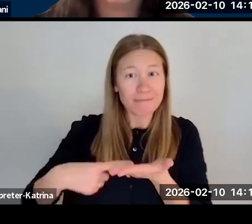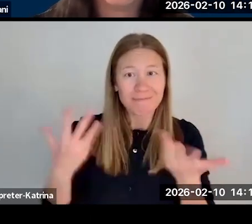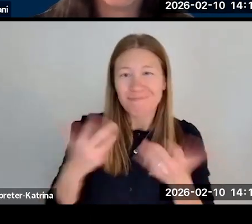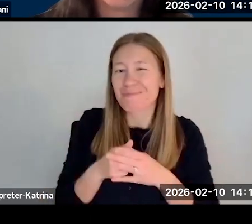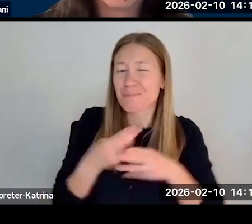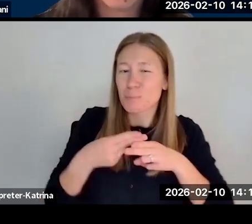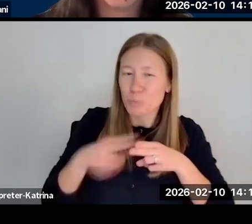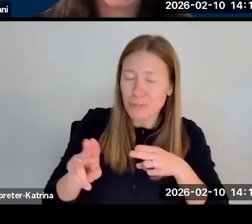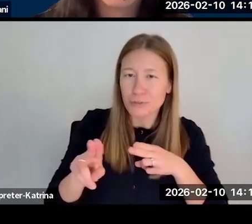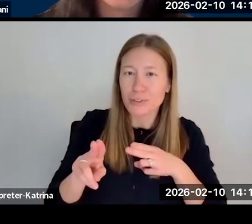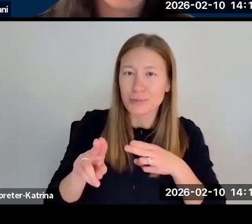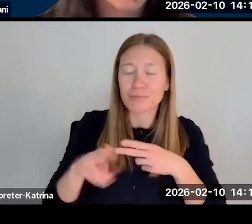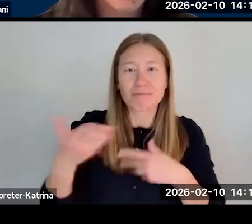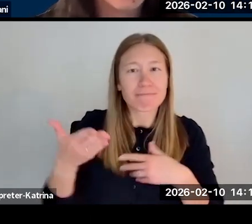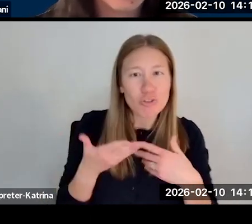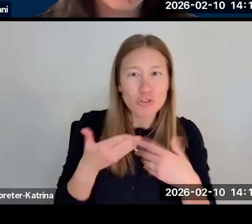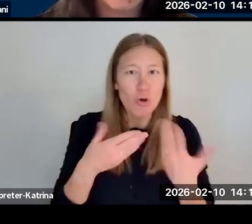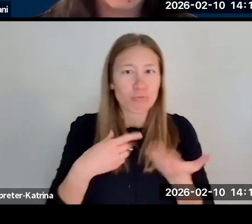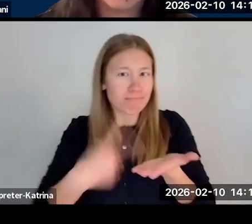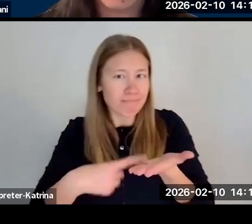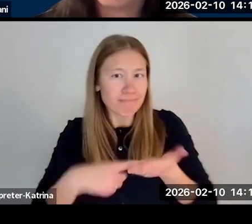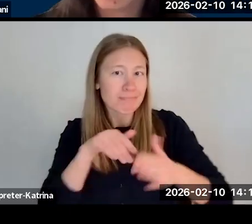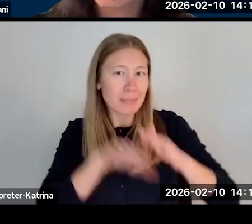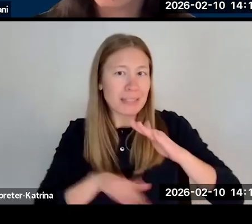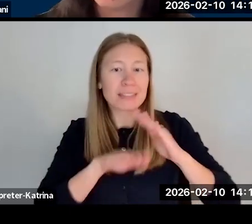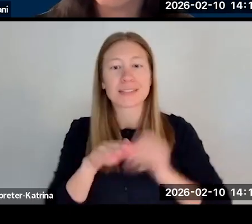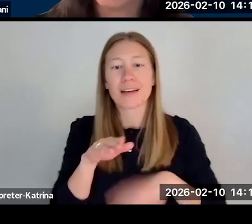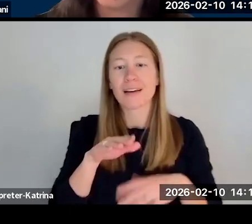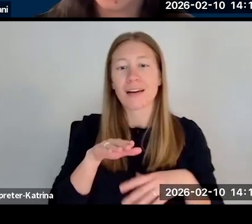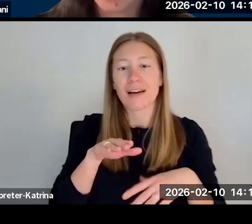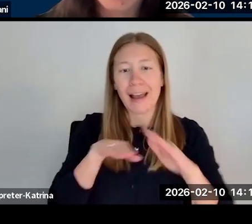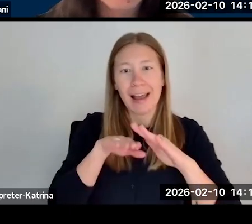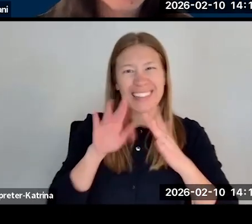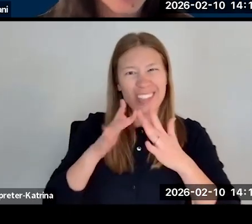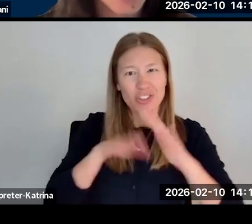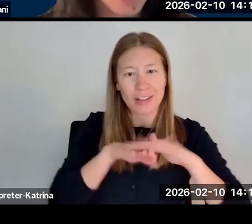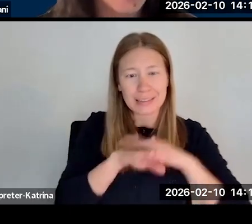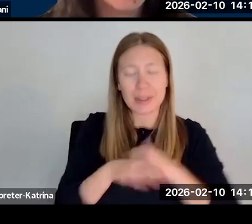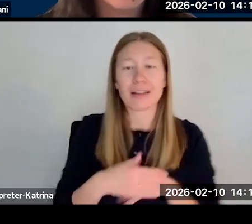to digital accessibility, accessibility, best practices for documents,